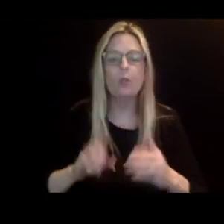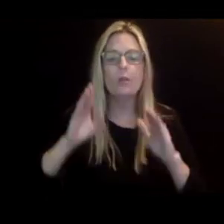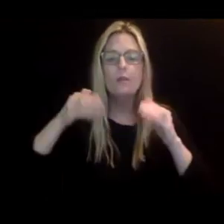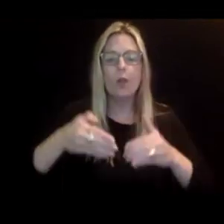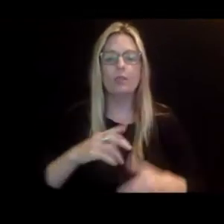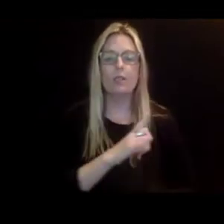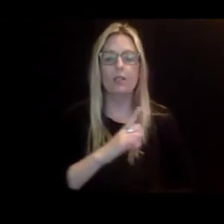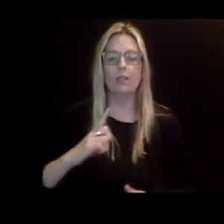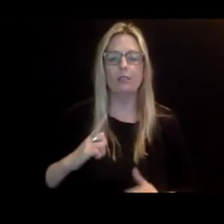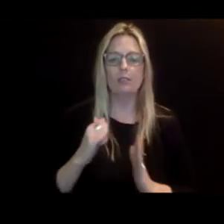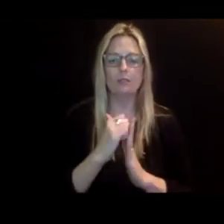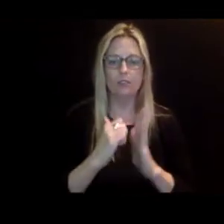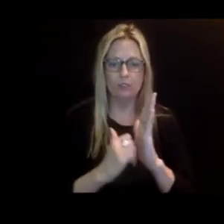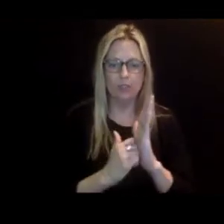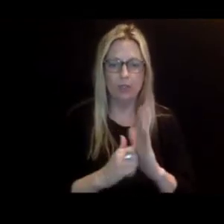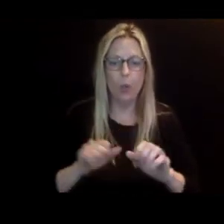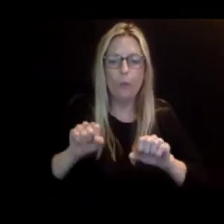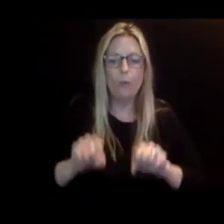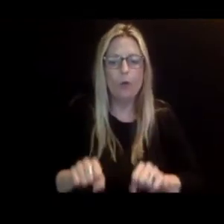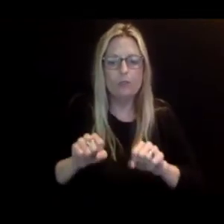and this will focus on the legislative agenda, a potential legislative agenda. Alicia will